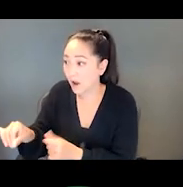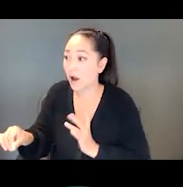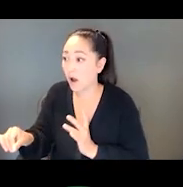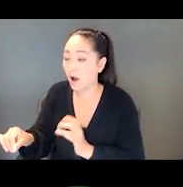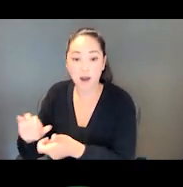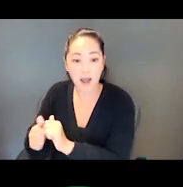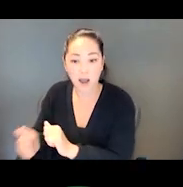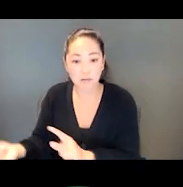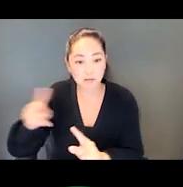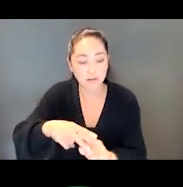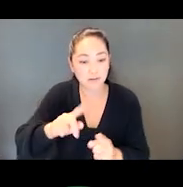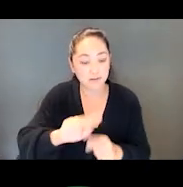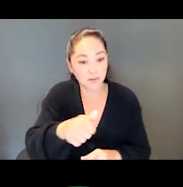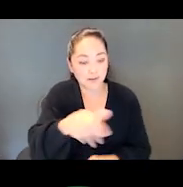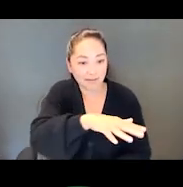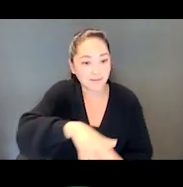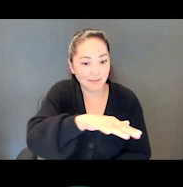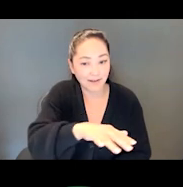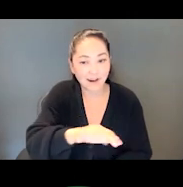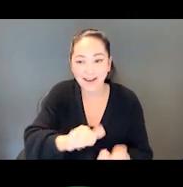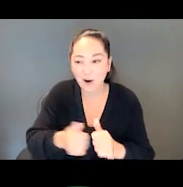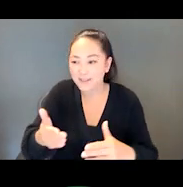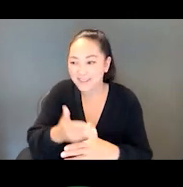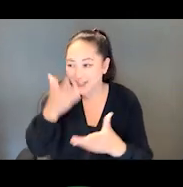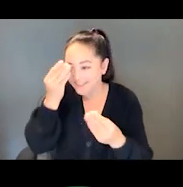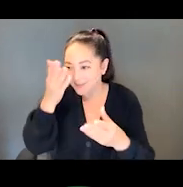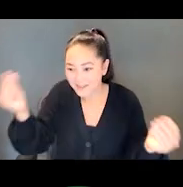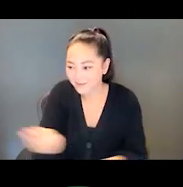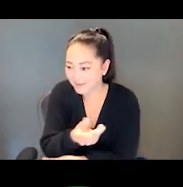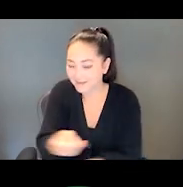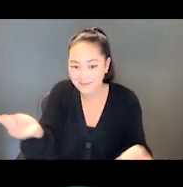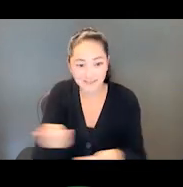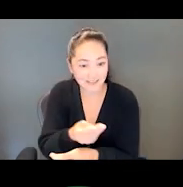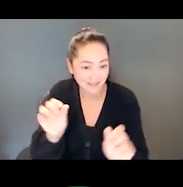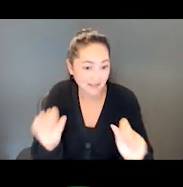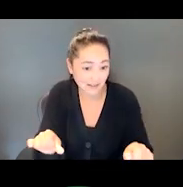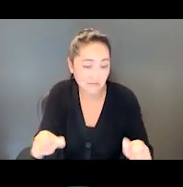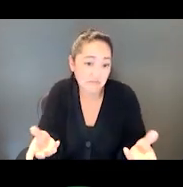The Lauren Scunthor is accessible research station blew my mind because I was someone